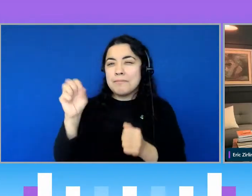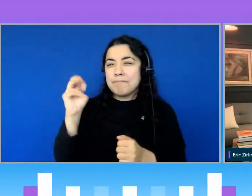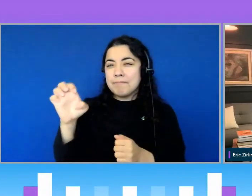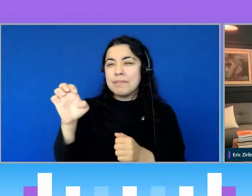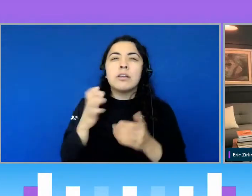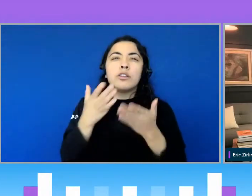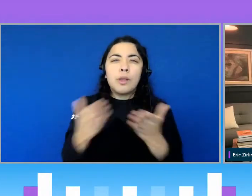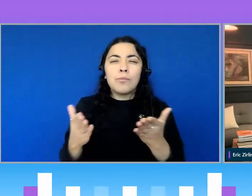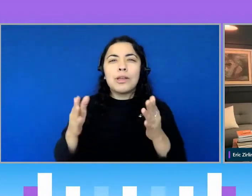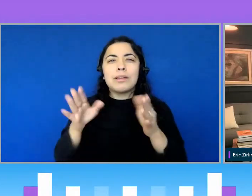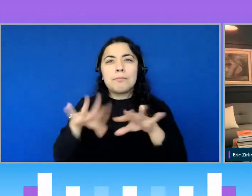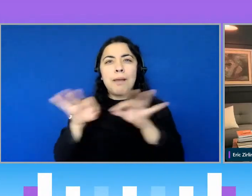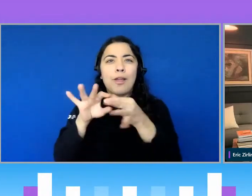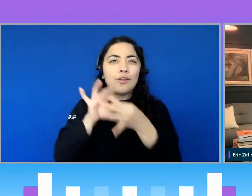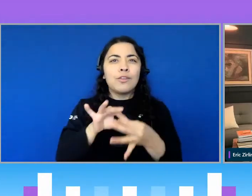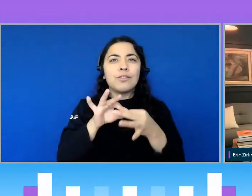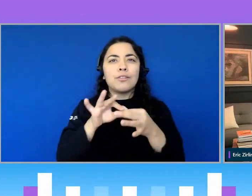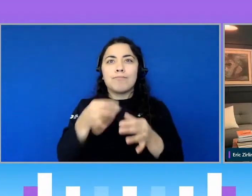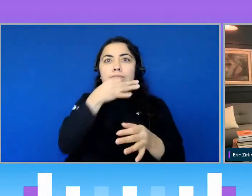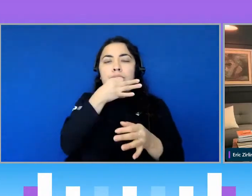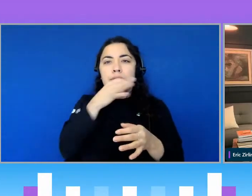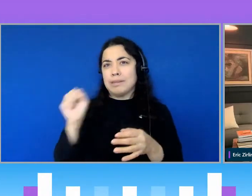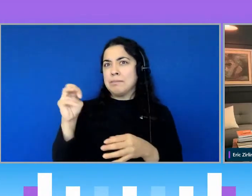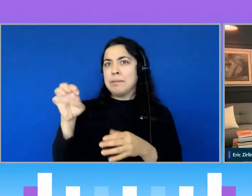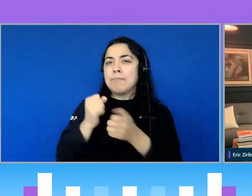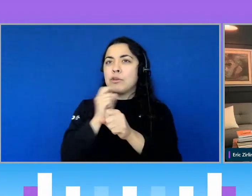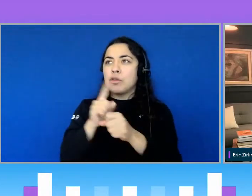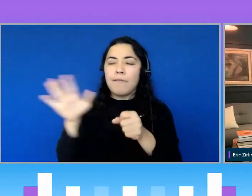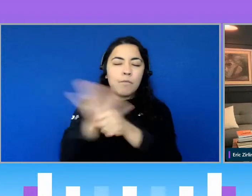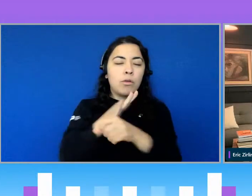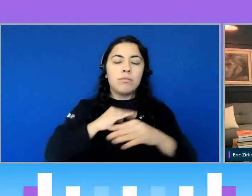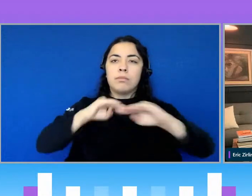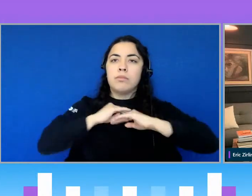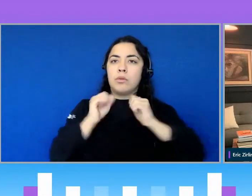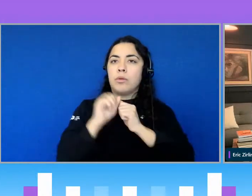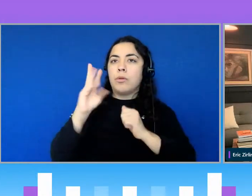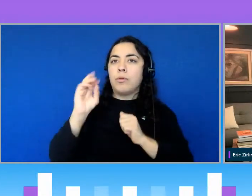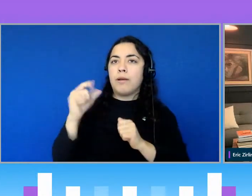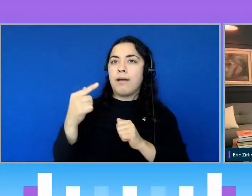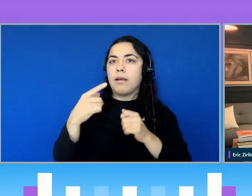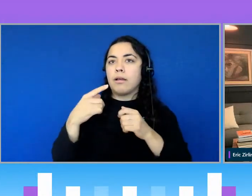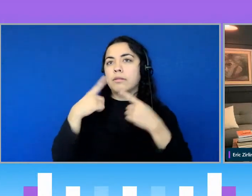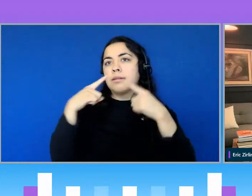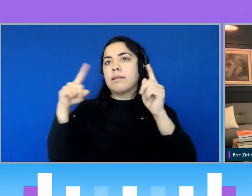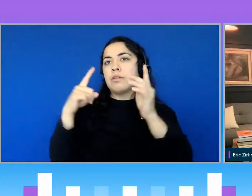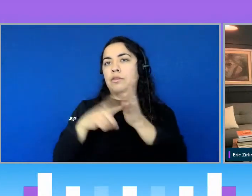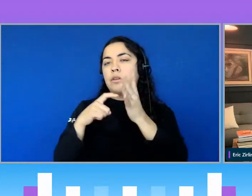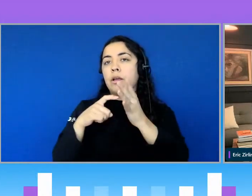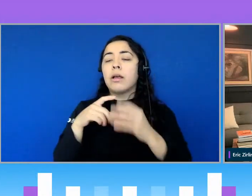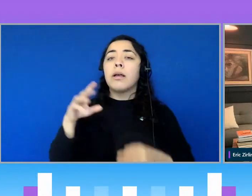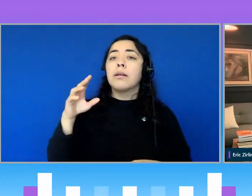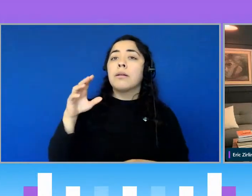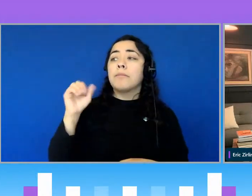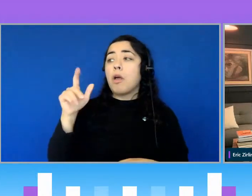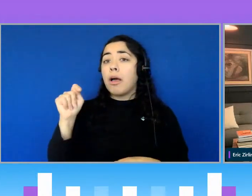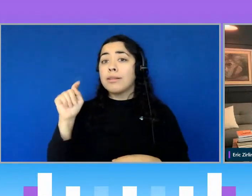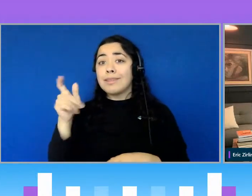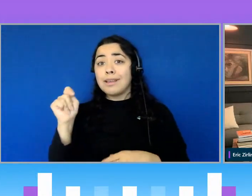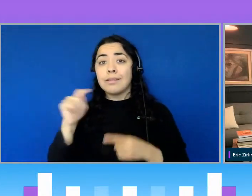and make sure you are clear when you are with the WCAG success criteria. For me, when I think about alt text versus non alt